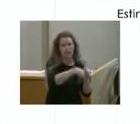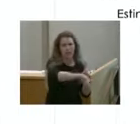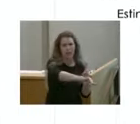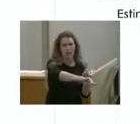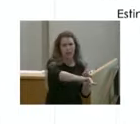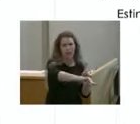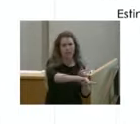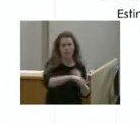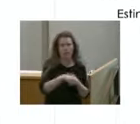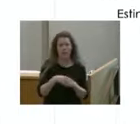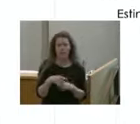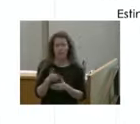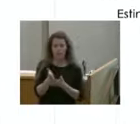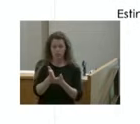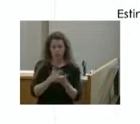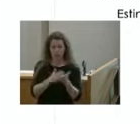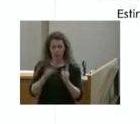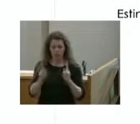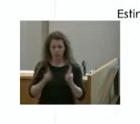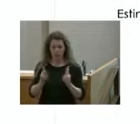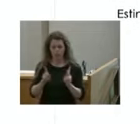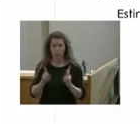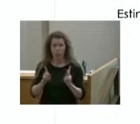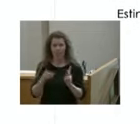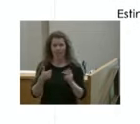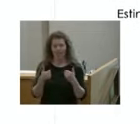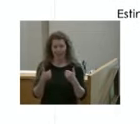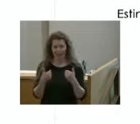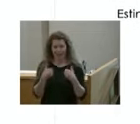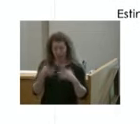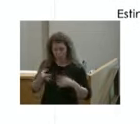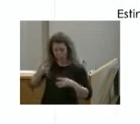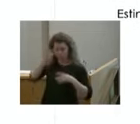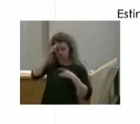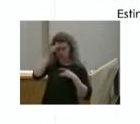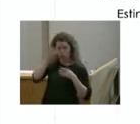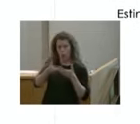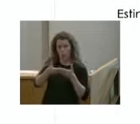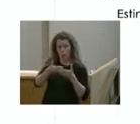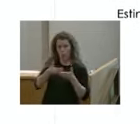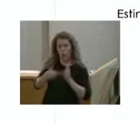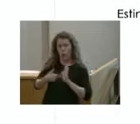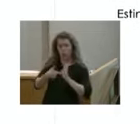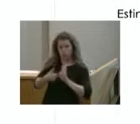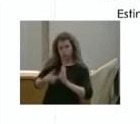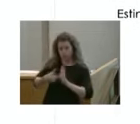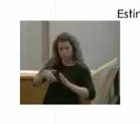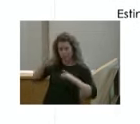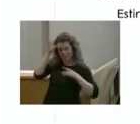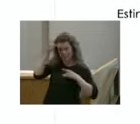role and we, thus far, have mostly been unable to test those folks. Hank Sims: The other